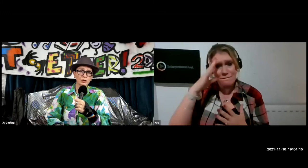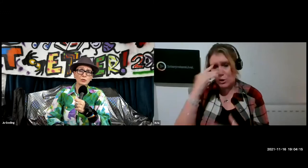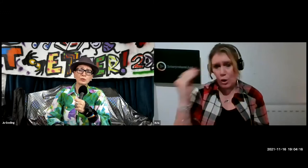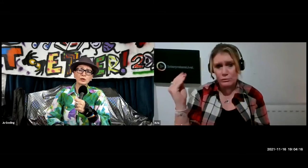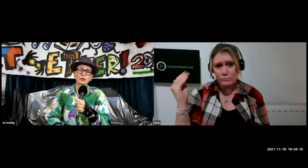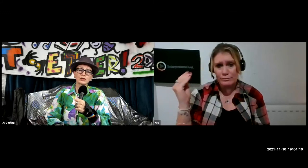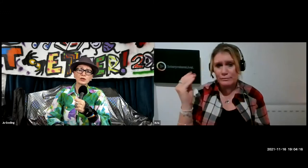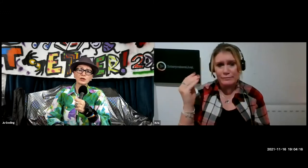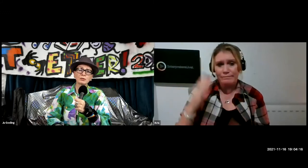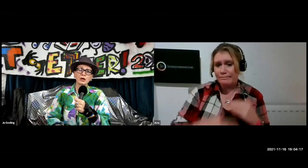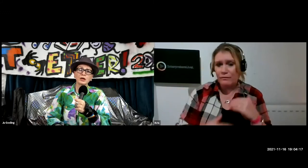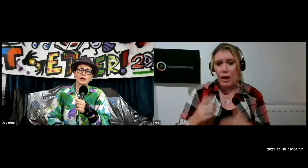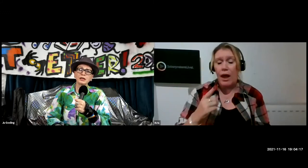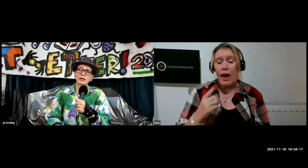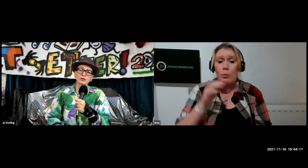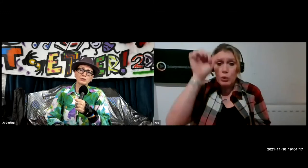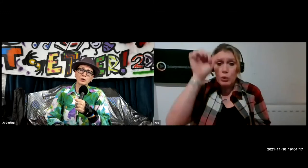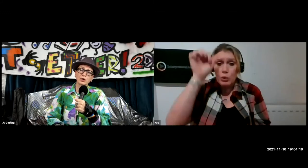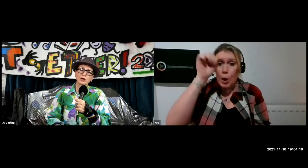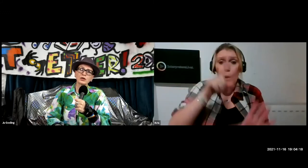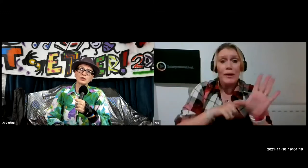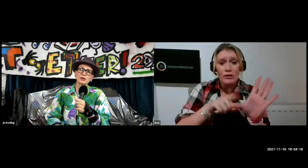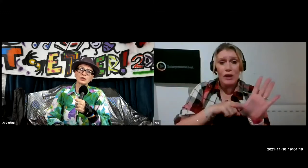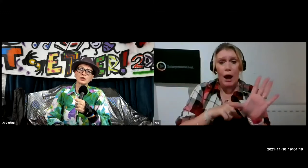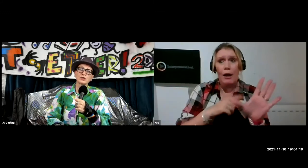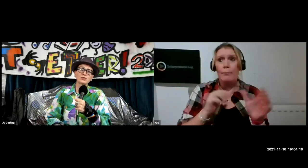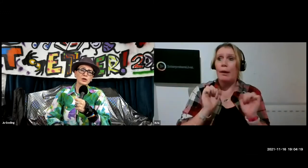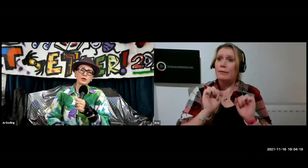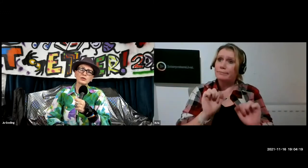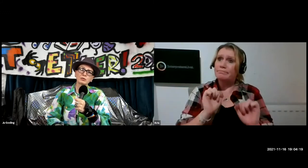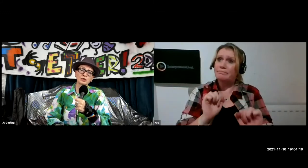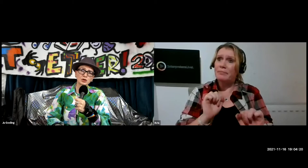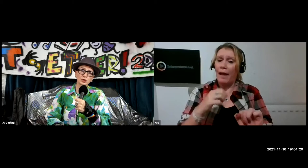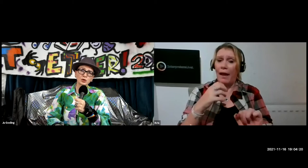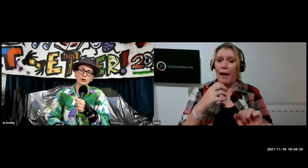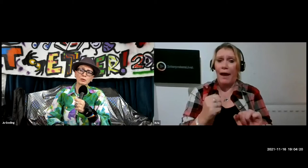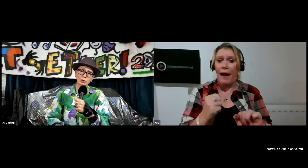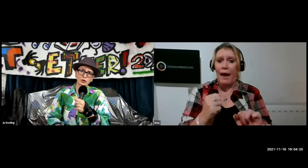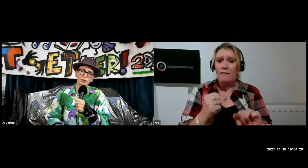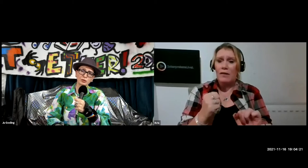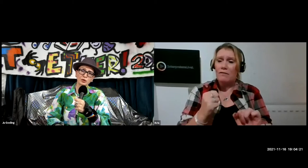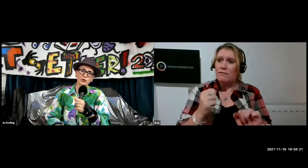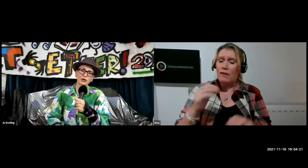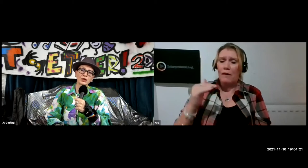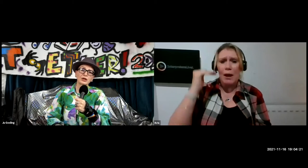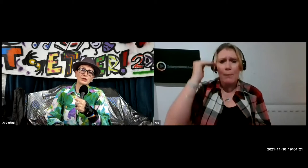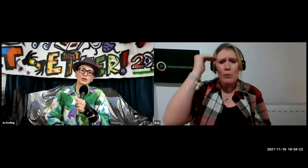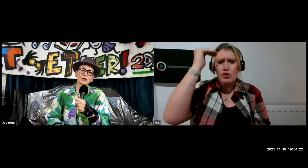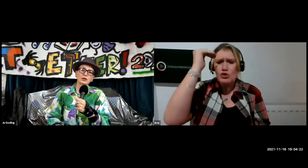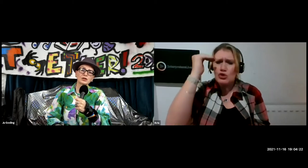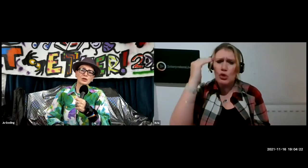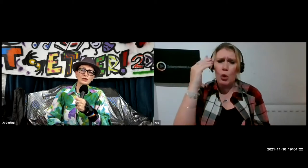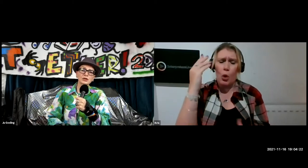when we lost him, he left behind a very, very mature body of work. So just give